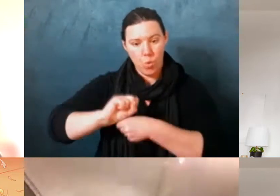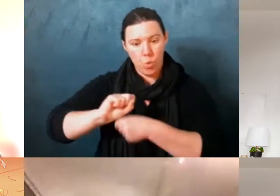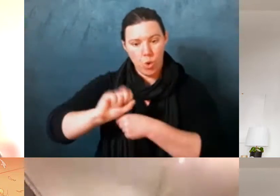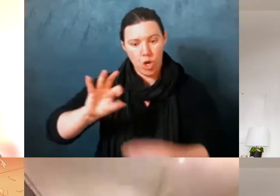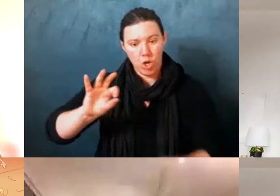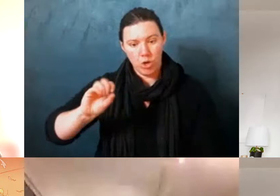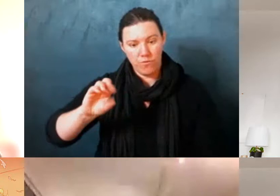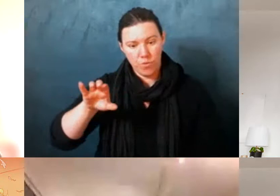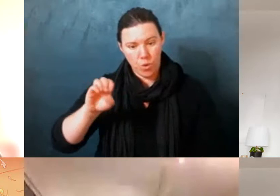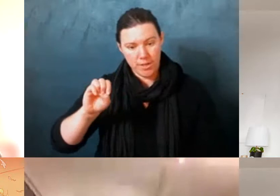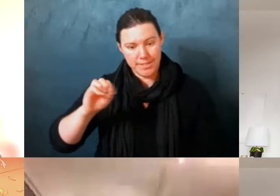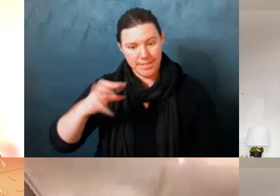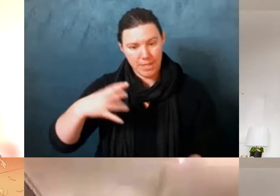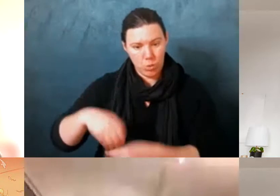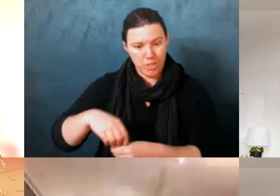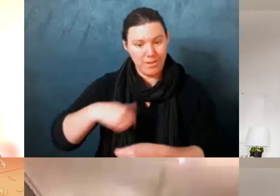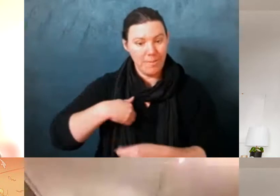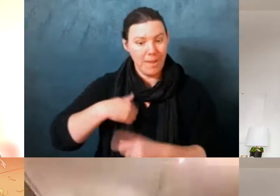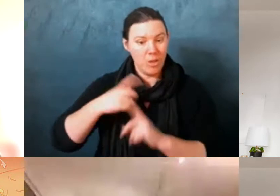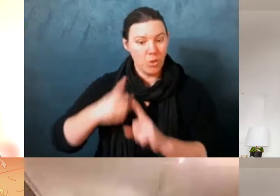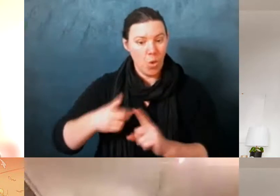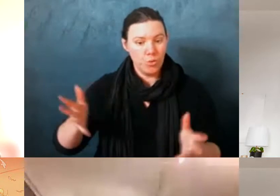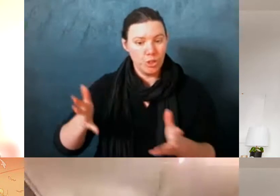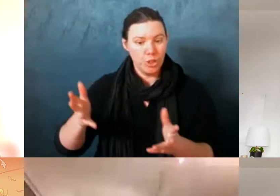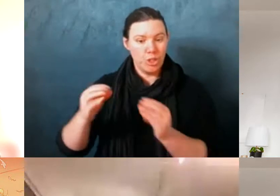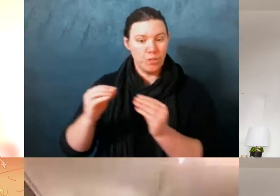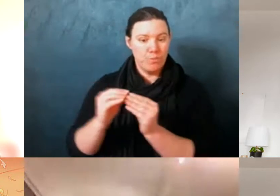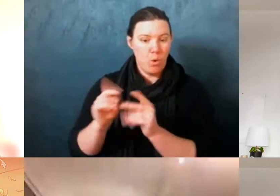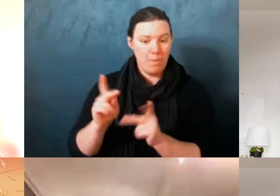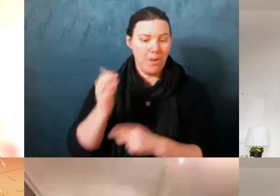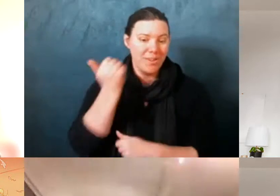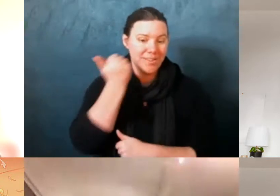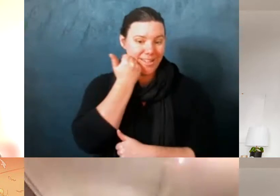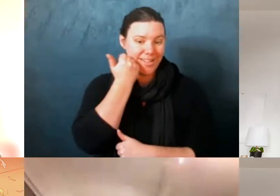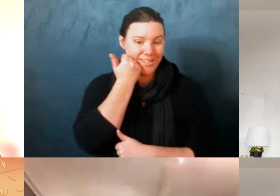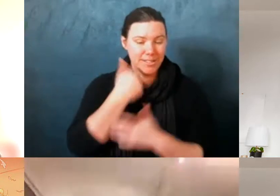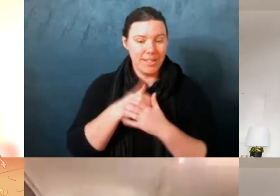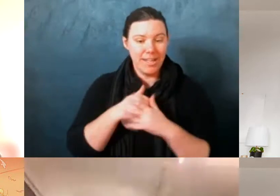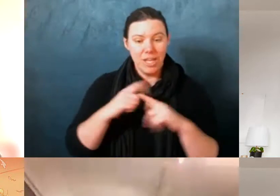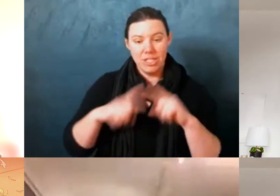One of the things that I'm finding in this line of work is that there is not enough diversity in dentistry